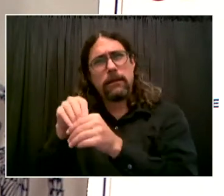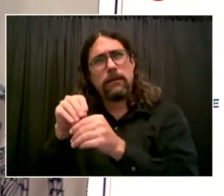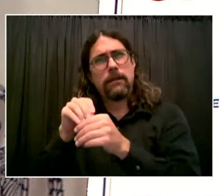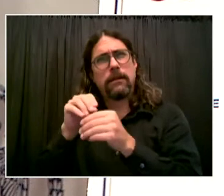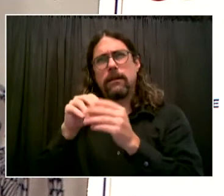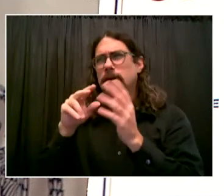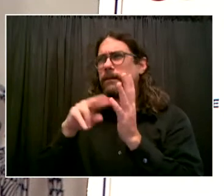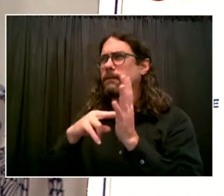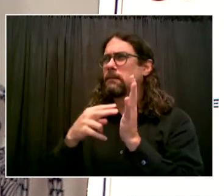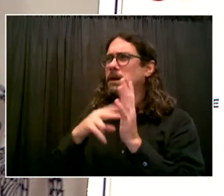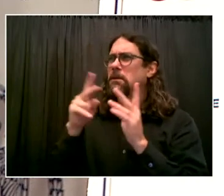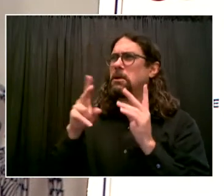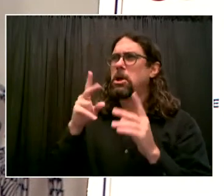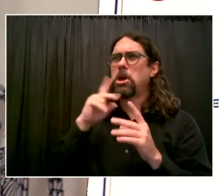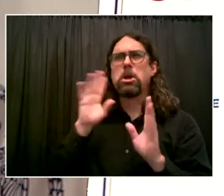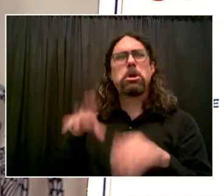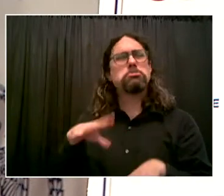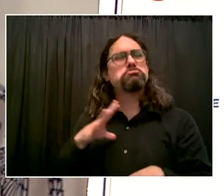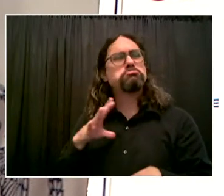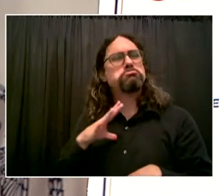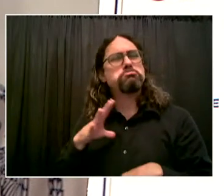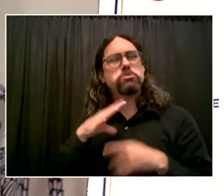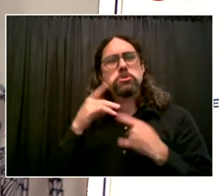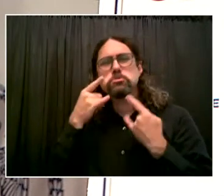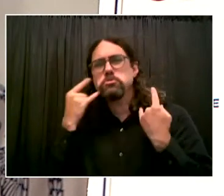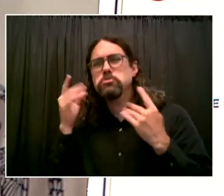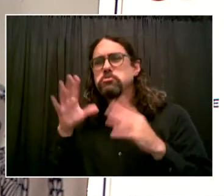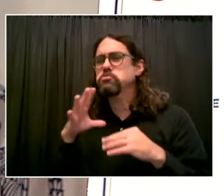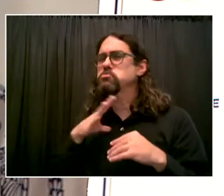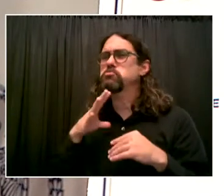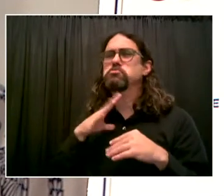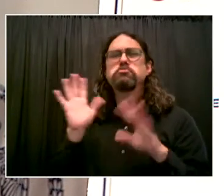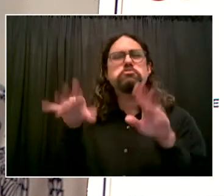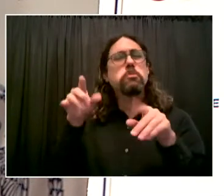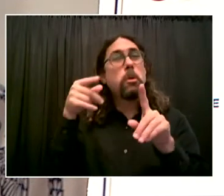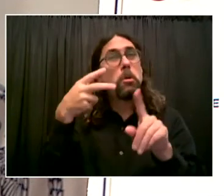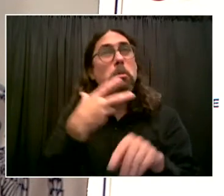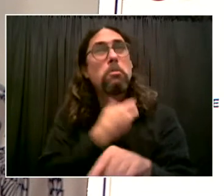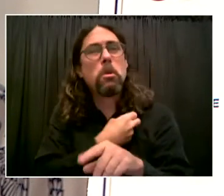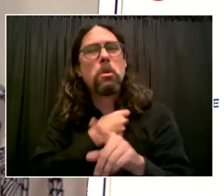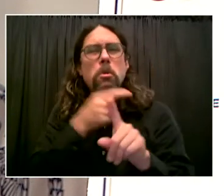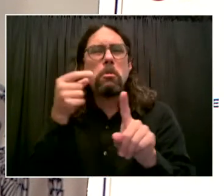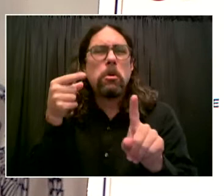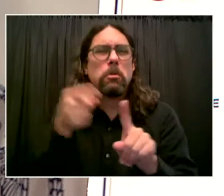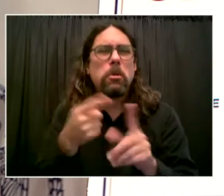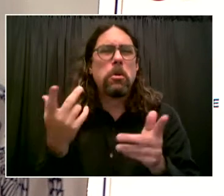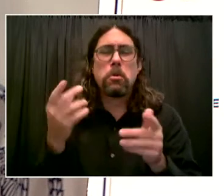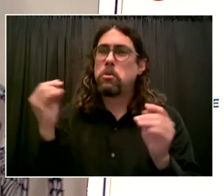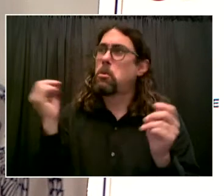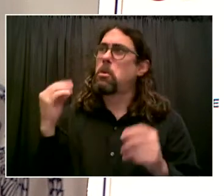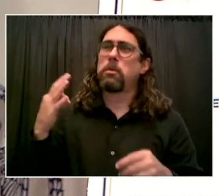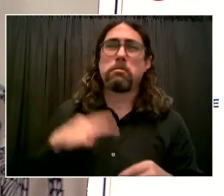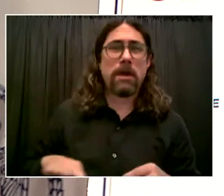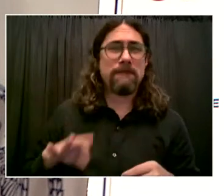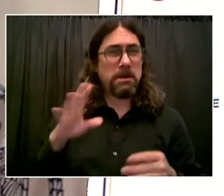HAVING TAHT AS AN INCENTIVE FOR PEOPLE WHO ARE VACCINATED TO LET THEM KNOW THEY CAN HAE V THE FREEDOM? I WILL OFFER MY VIEW jáKRAND AS YOU CAN HEAR, WE